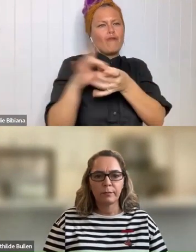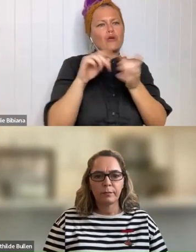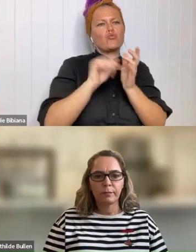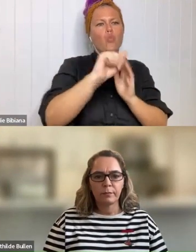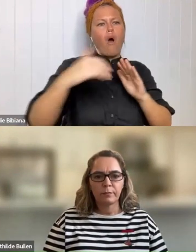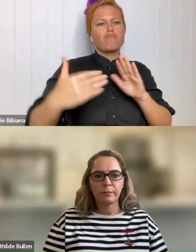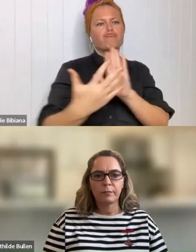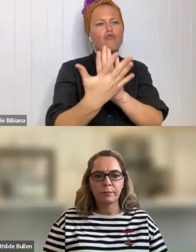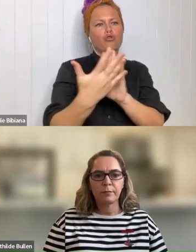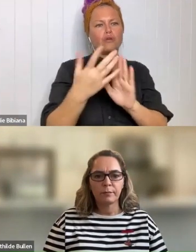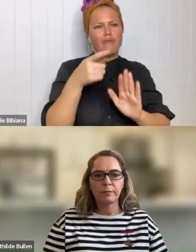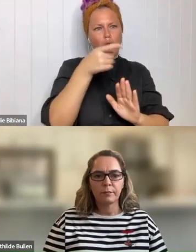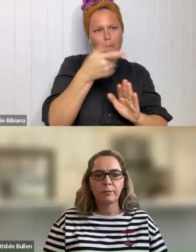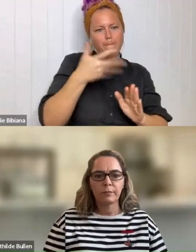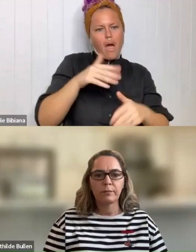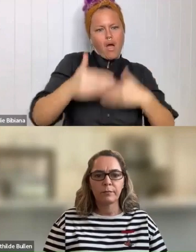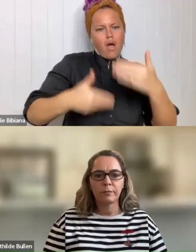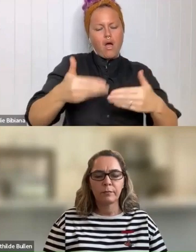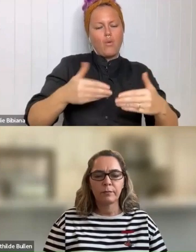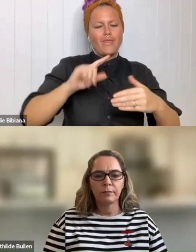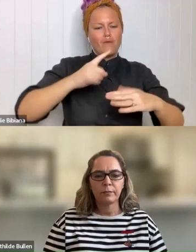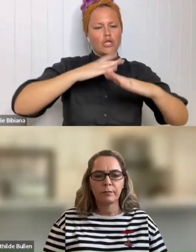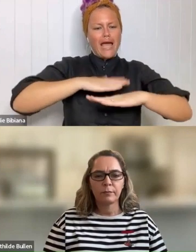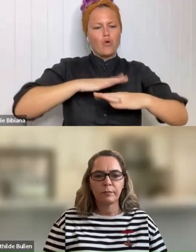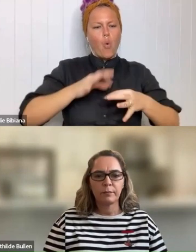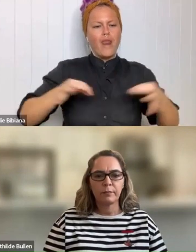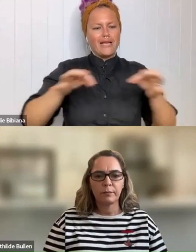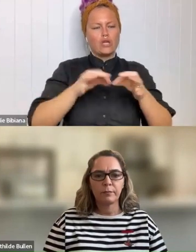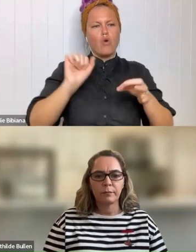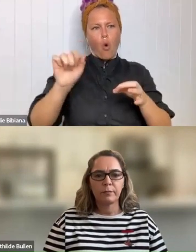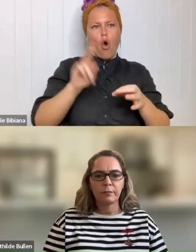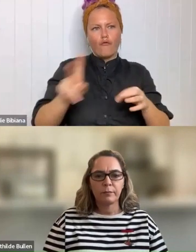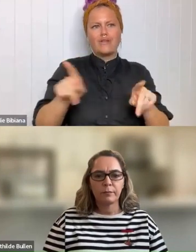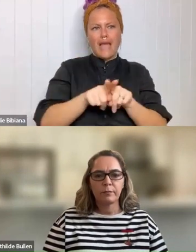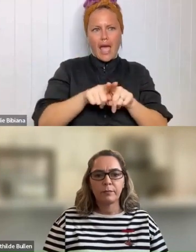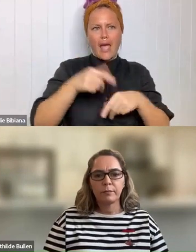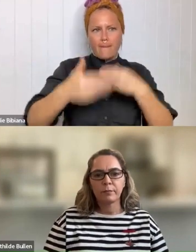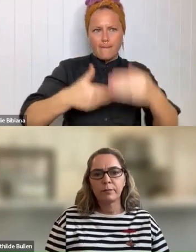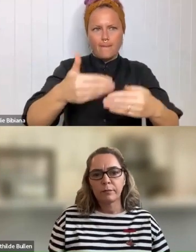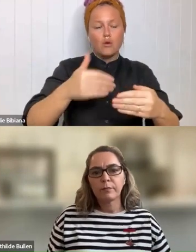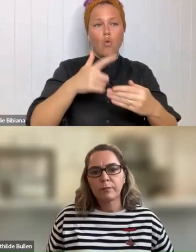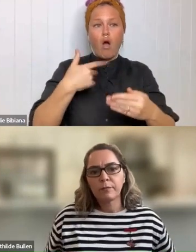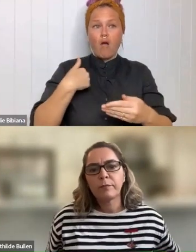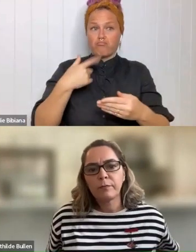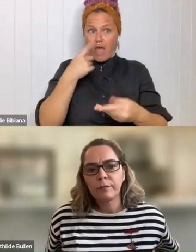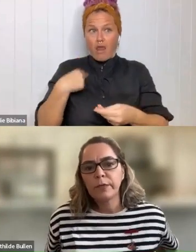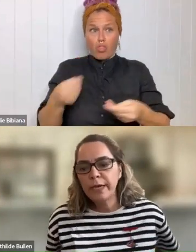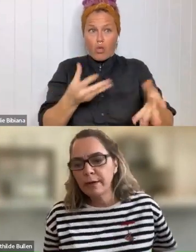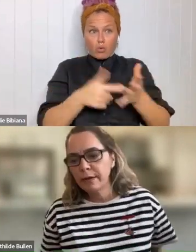and First Nations organizations often take but can I throw this question to you clue? Yeah,